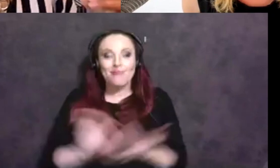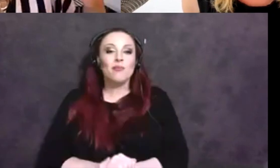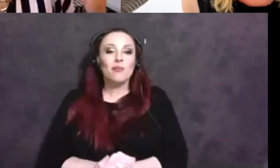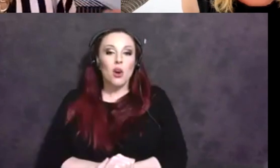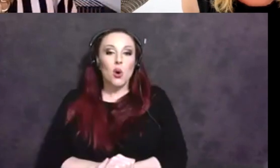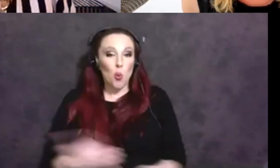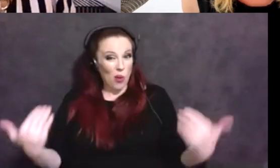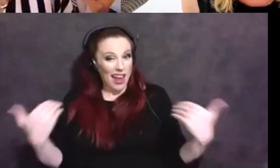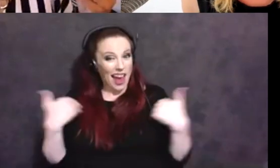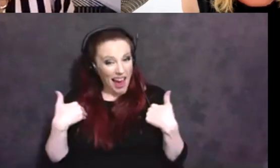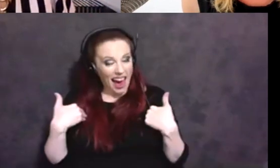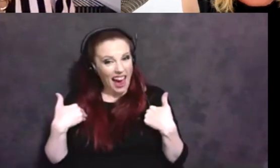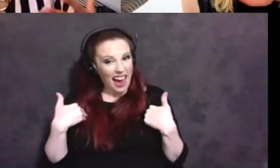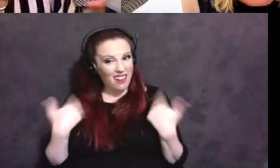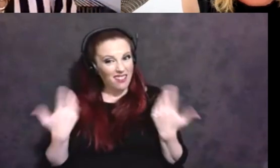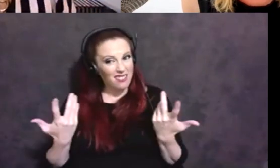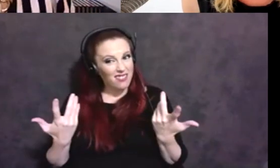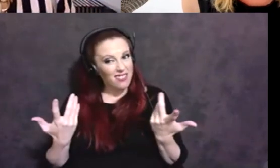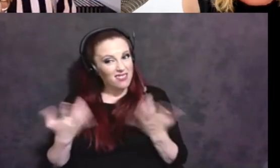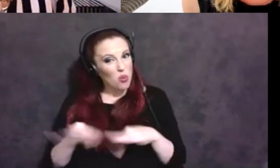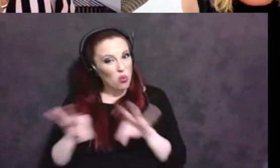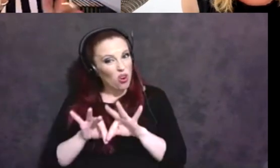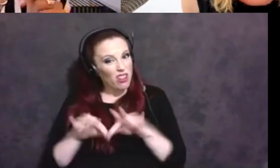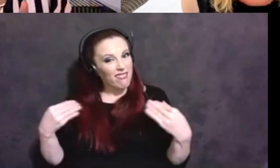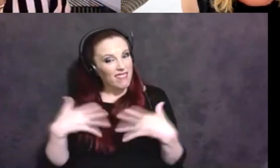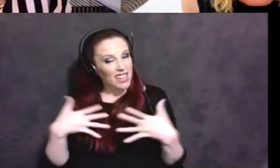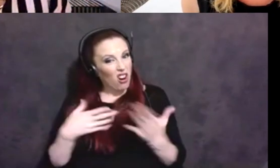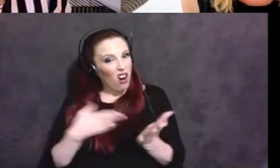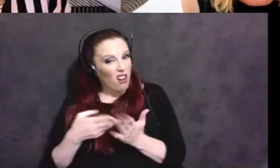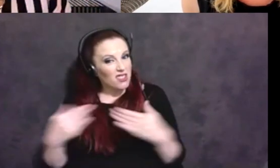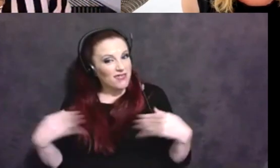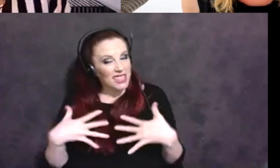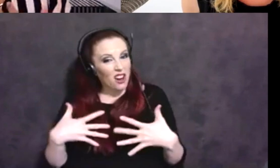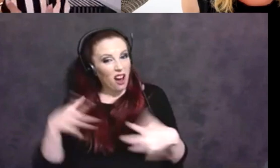I do that too. I am sure some of you are going, yes, I am